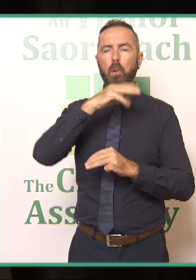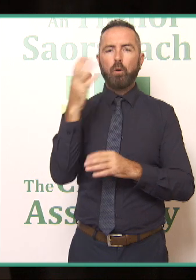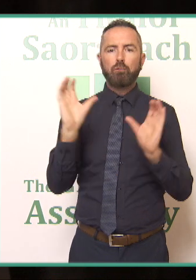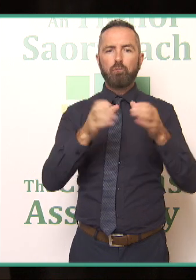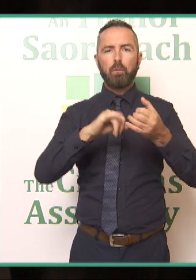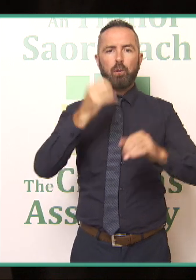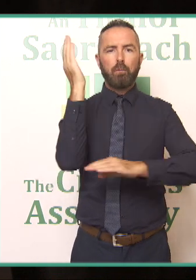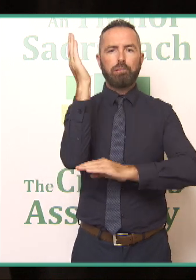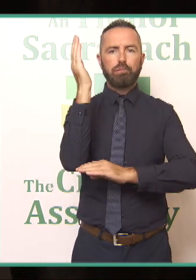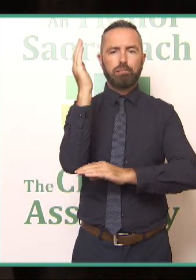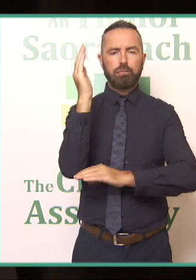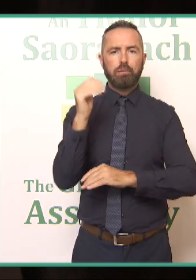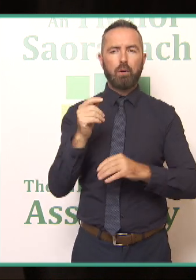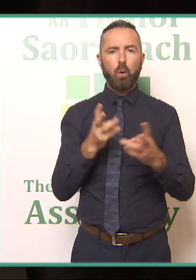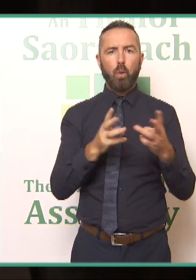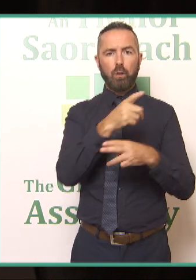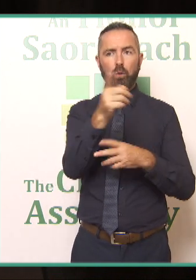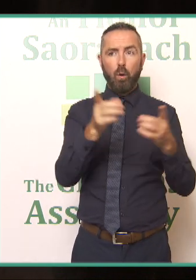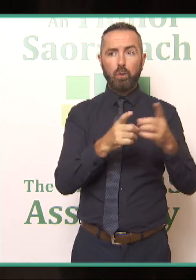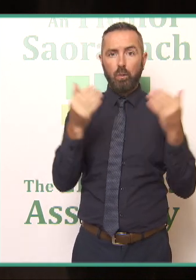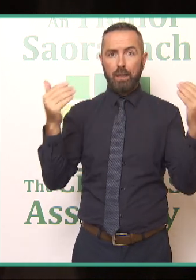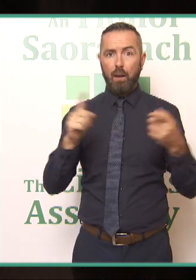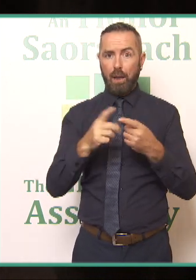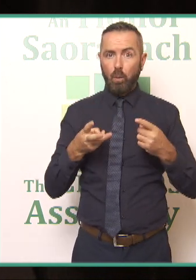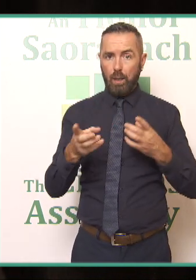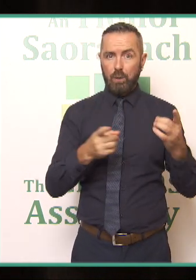seriously and I think the work that you're doing and will do is really really important